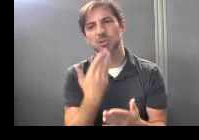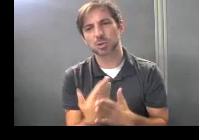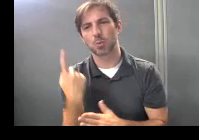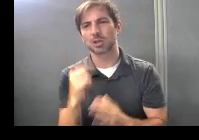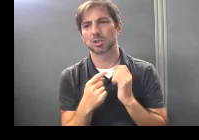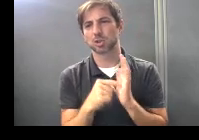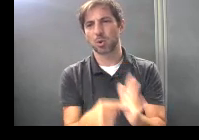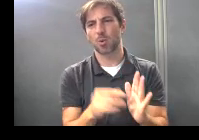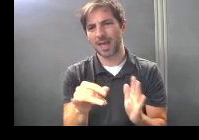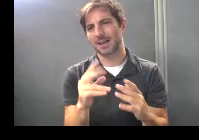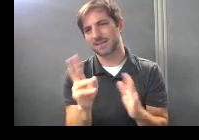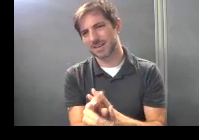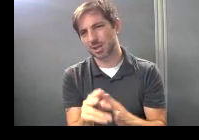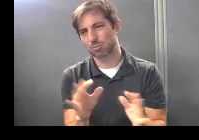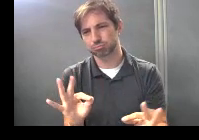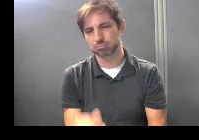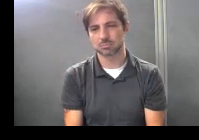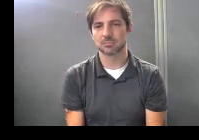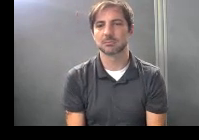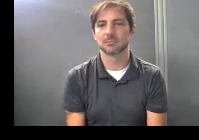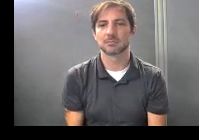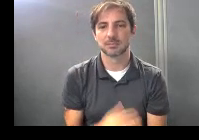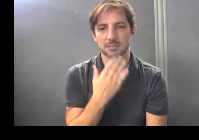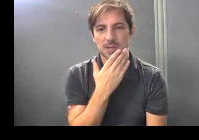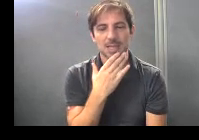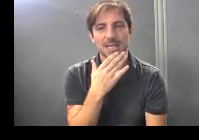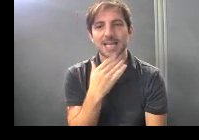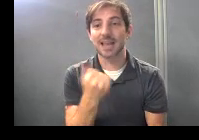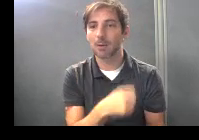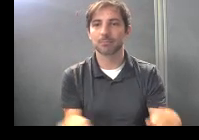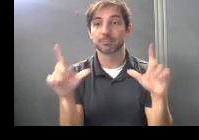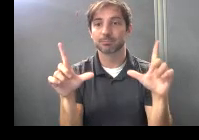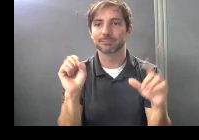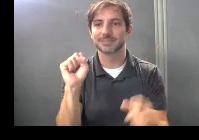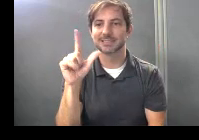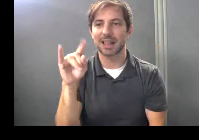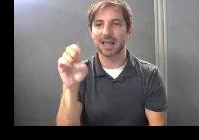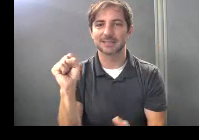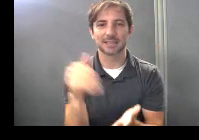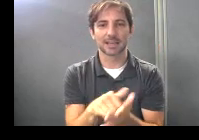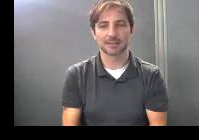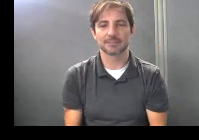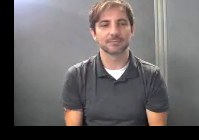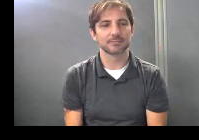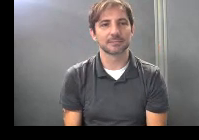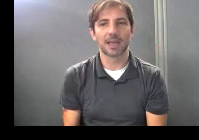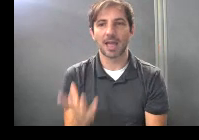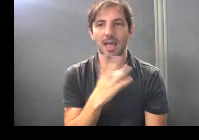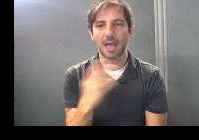LET'S SEE. I WILL PULL THE SLIDES BACK UP, AND GO BACK